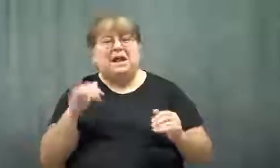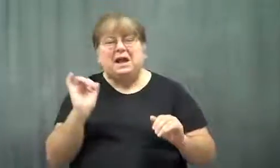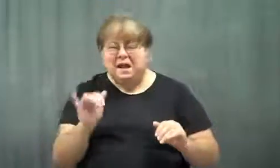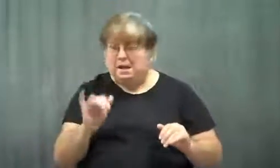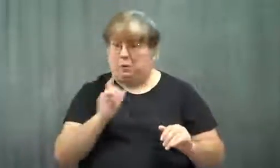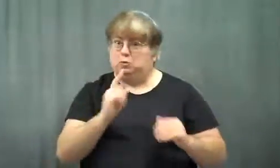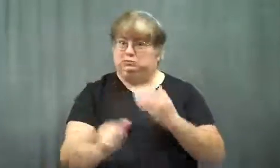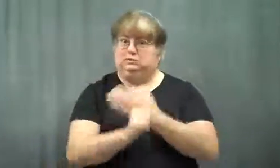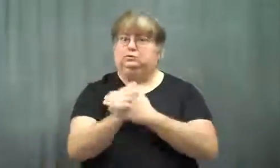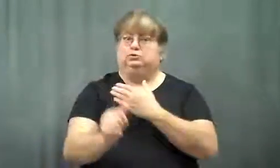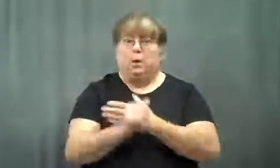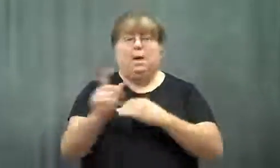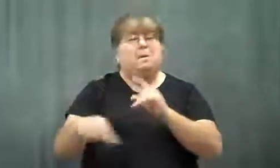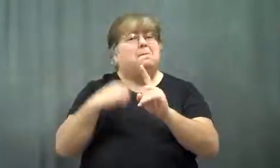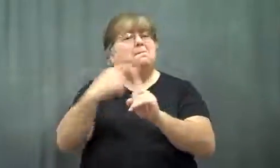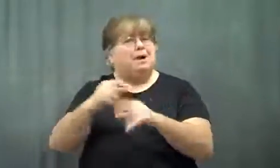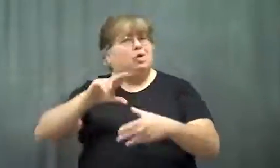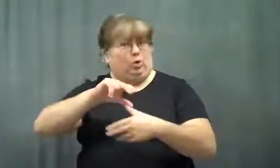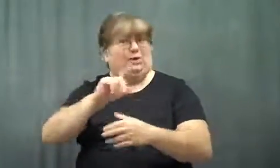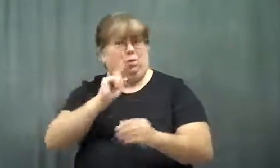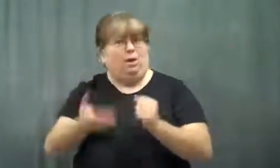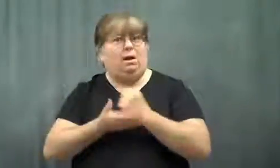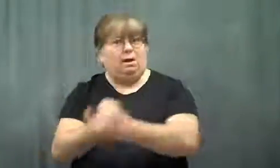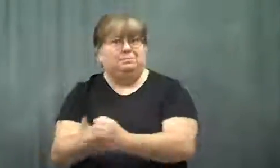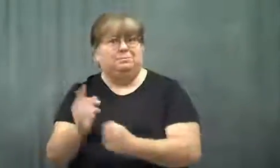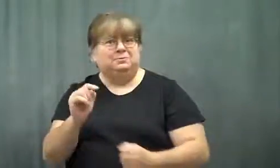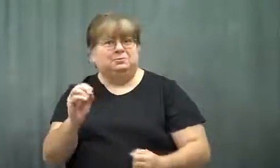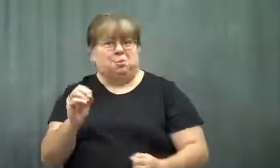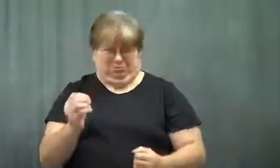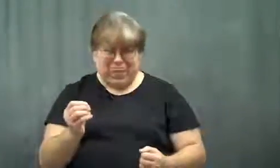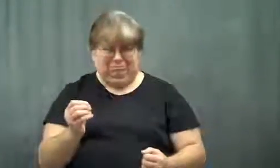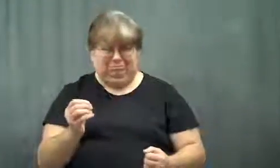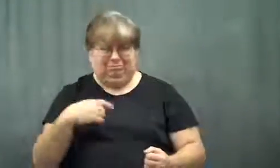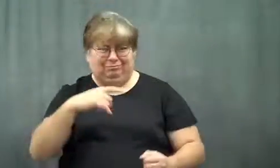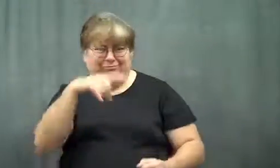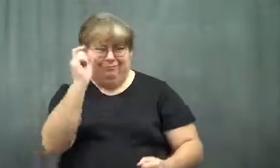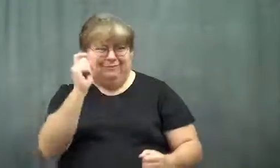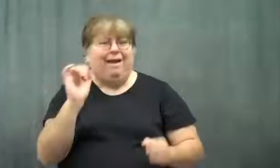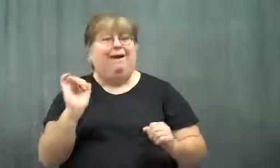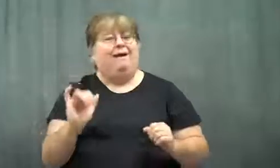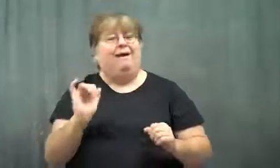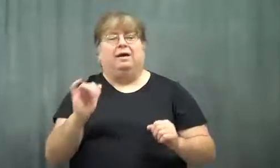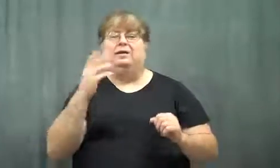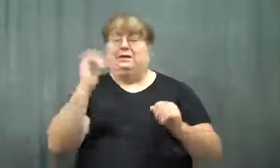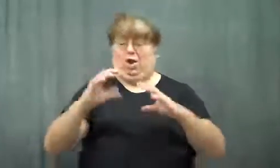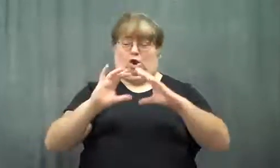I found out they are dangerous, but can be useful. How?